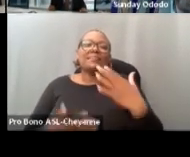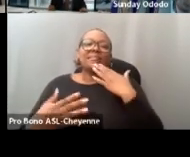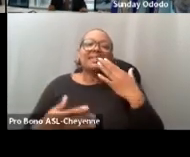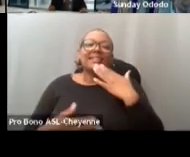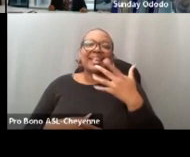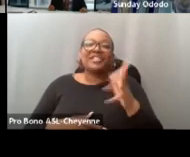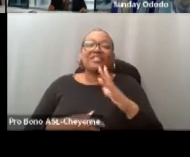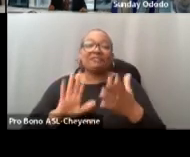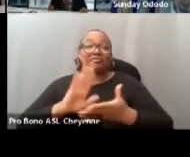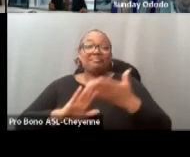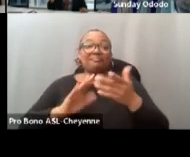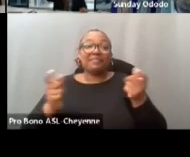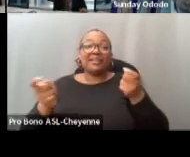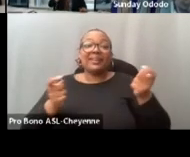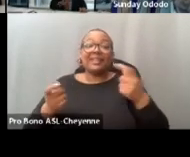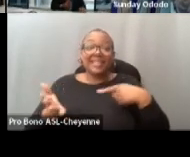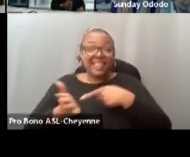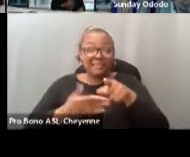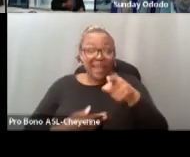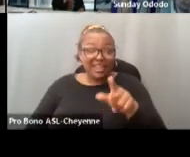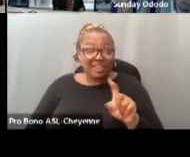So do they pay you?